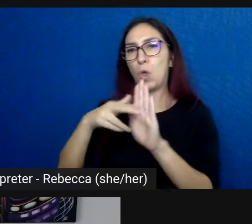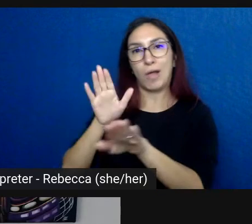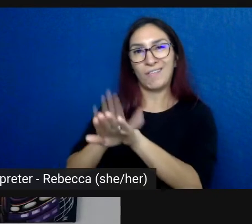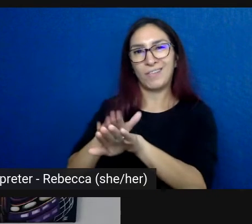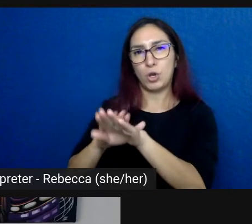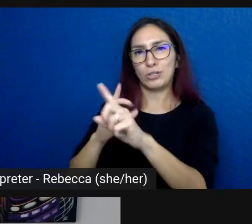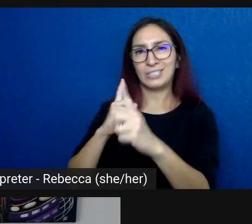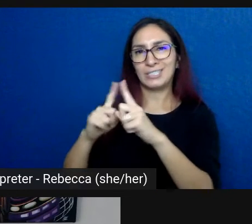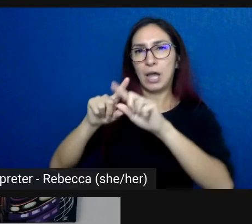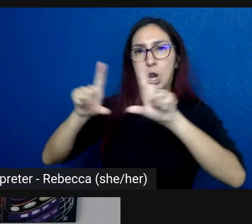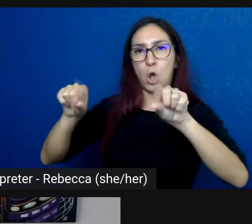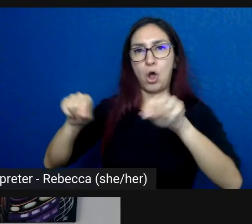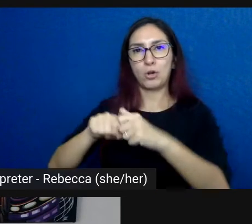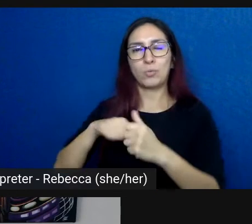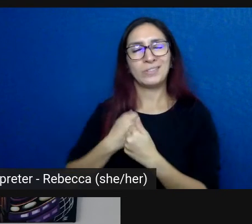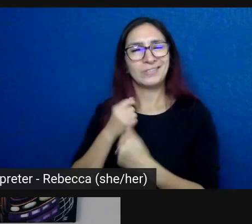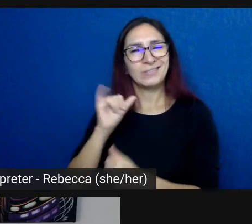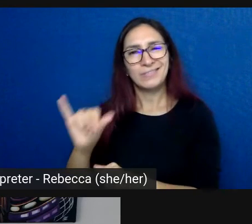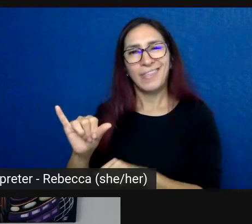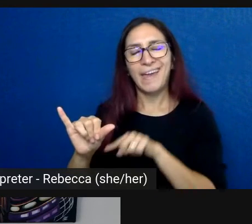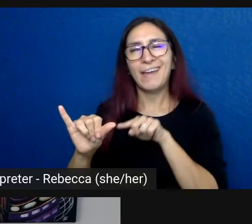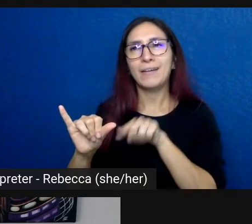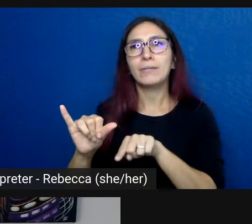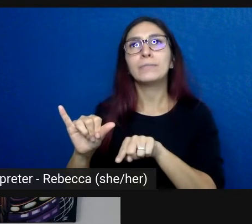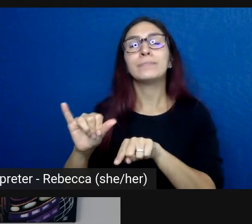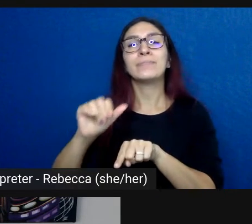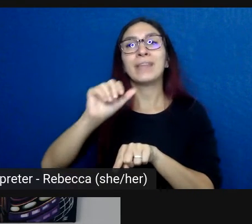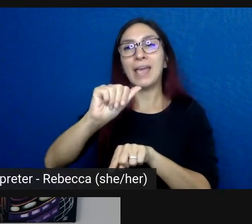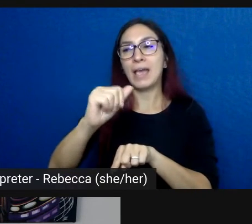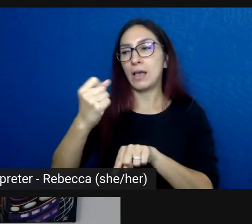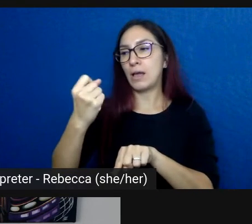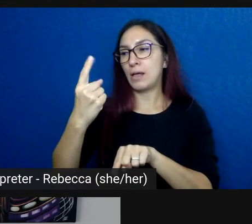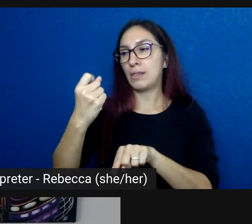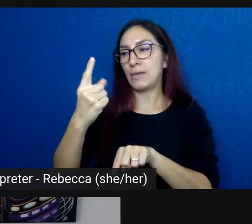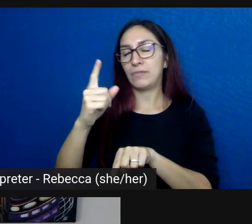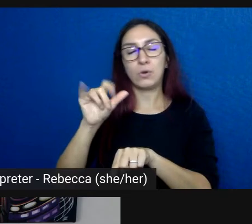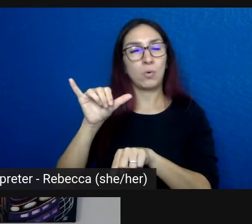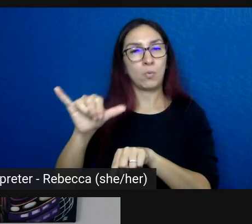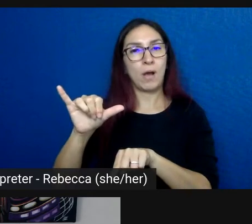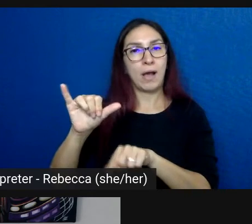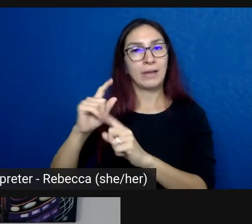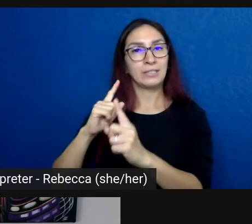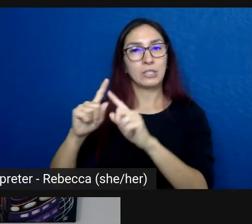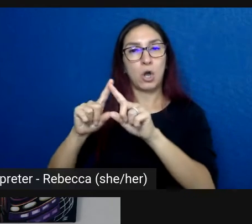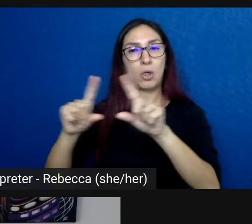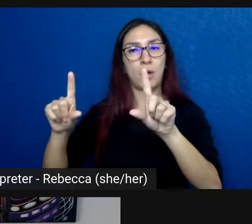which the a11y dialog package also accounts for.